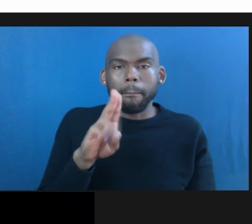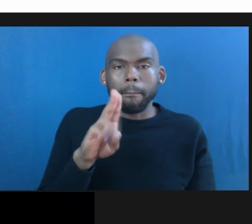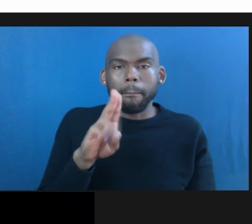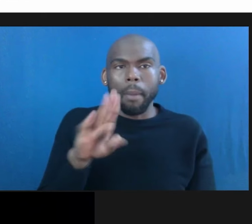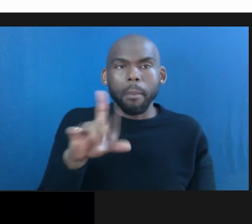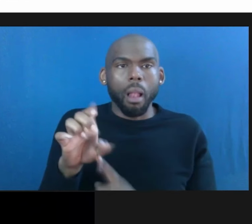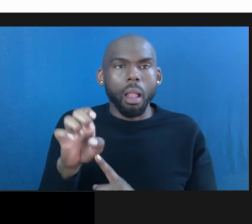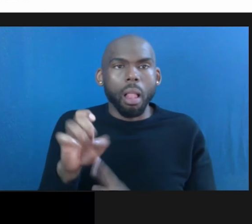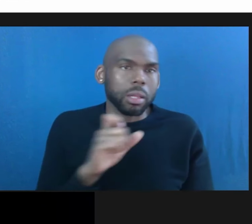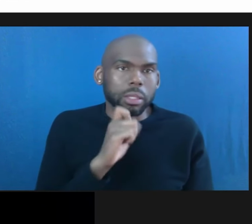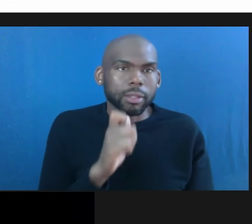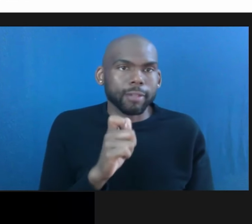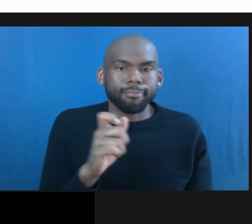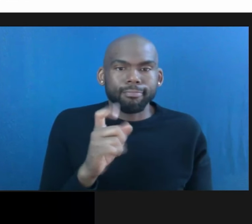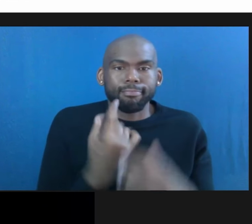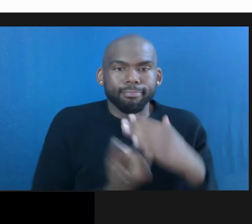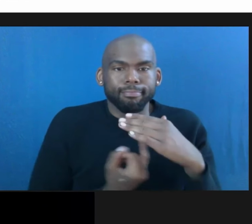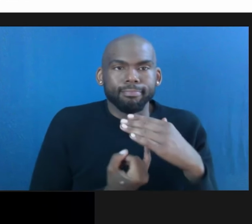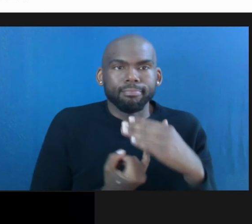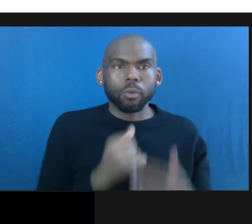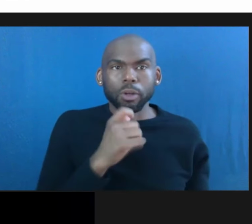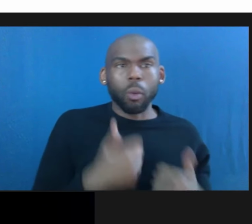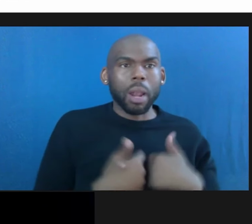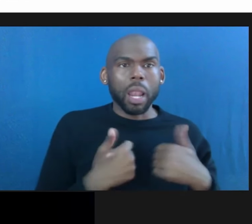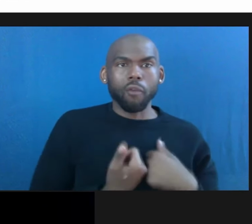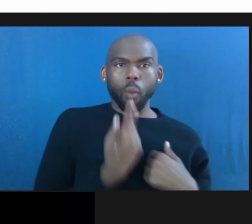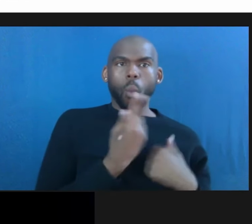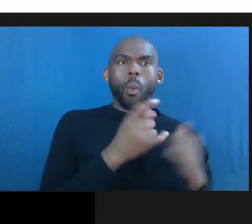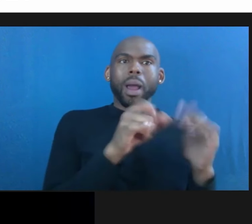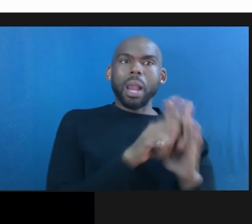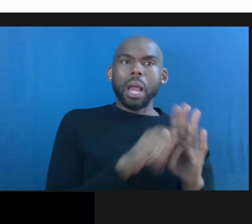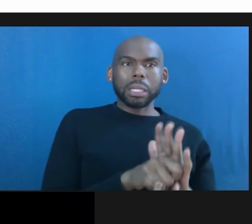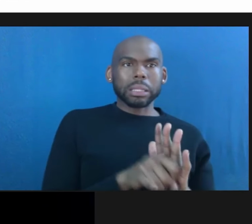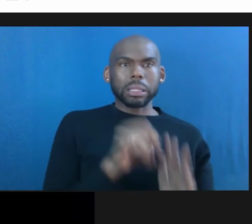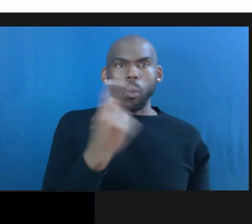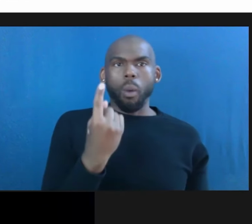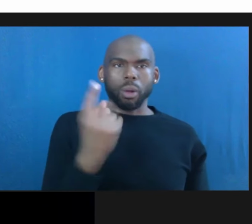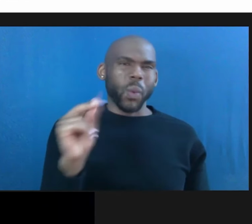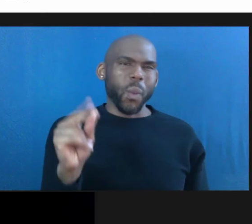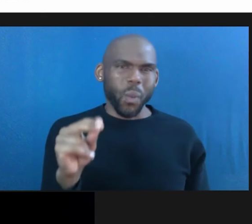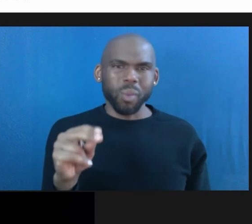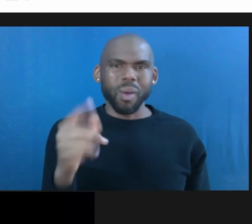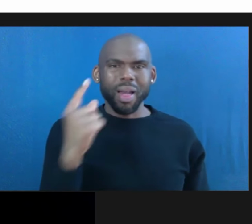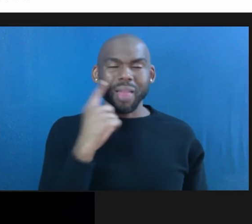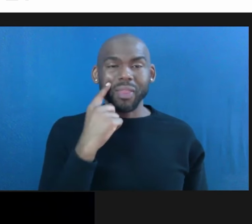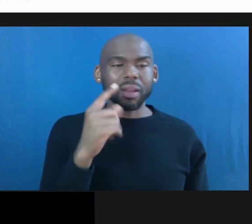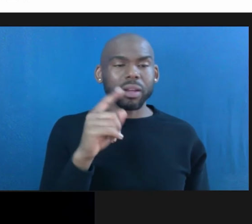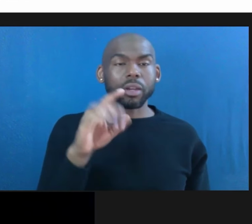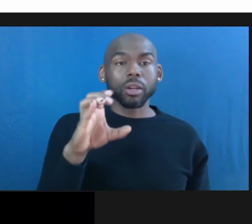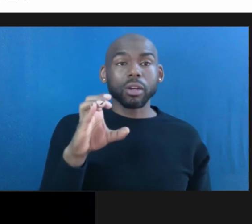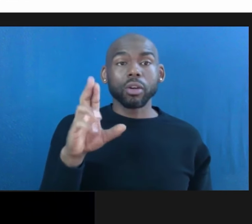with one specific identity. We know that can Crenshaw has coined this term intersectionality,